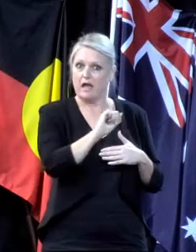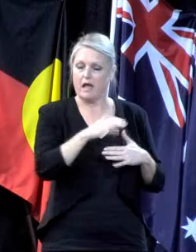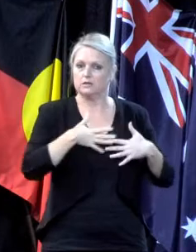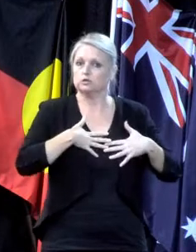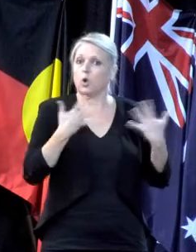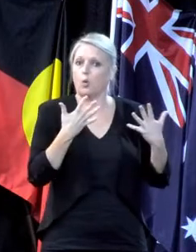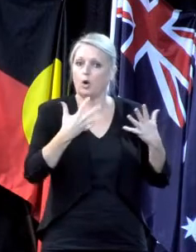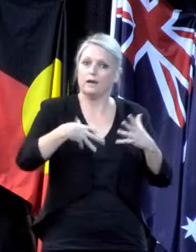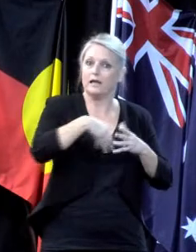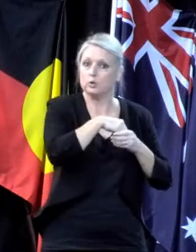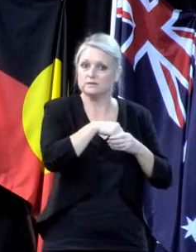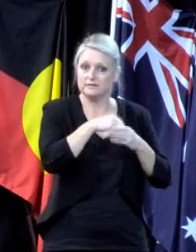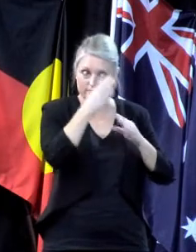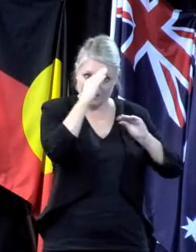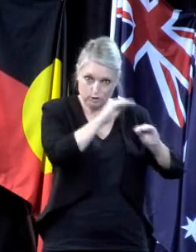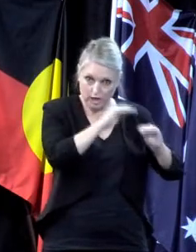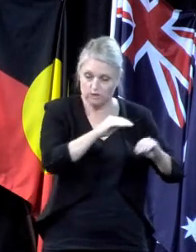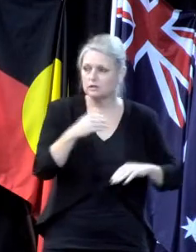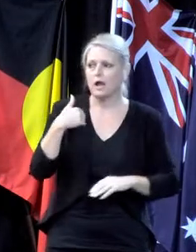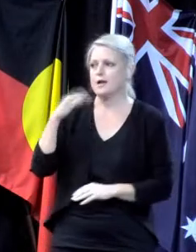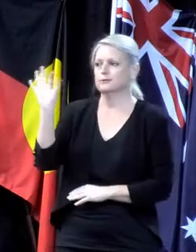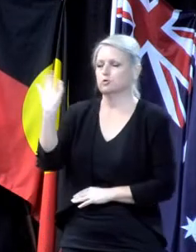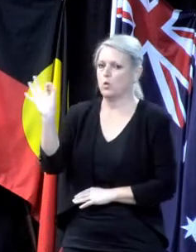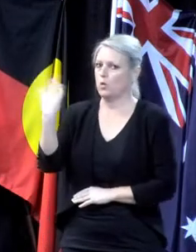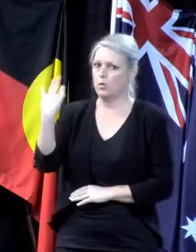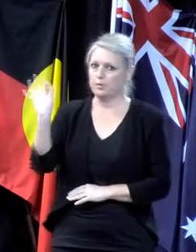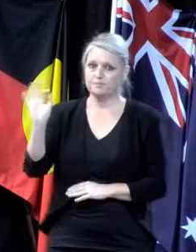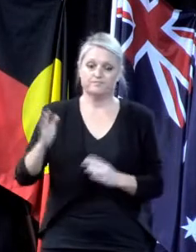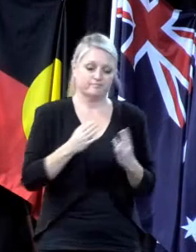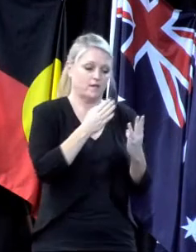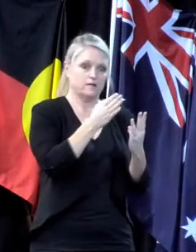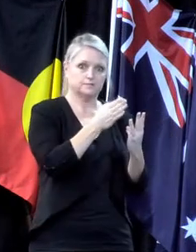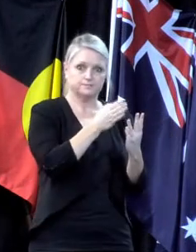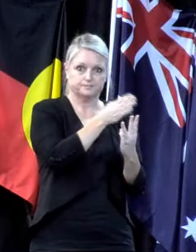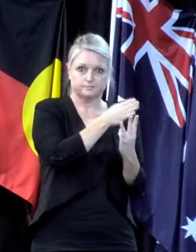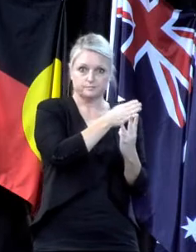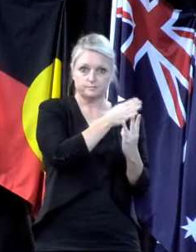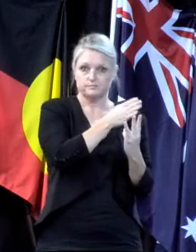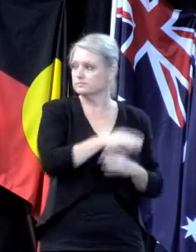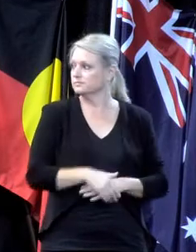No, no. OK, and, Ms. Morris. Ms.? DR MELLIFONT: Ms. (GROANS)